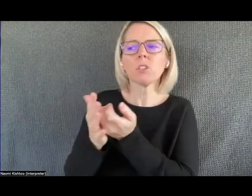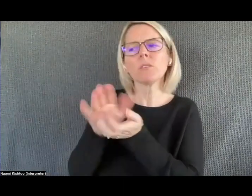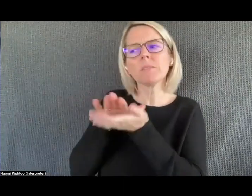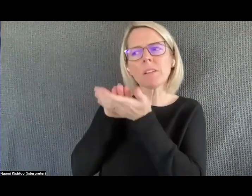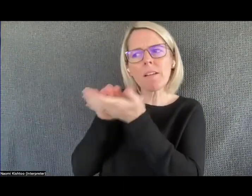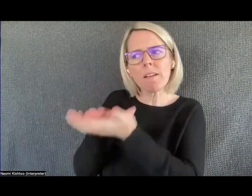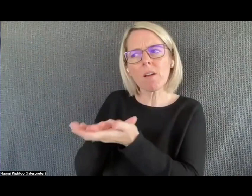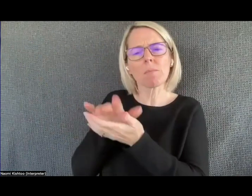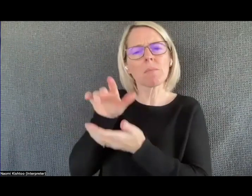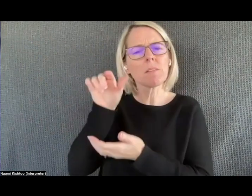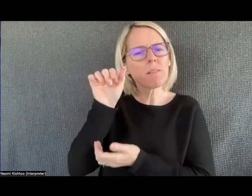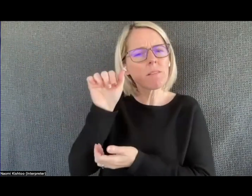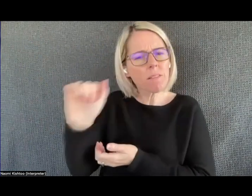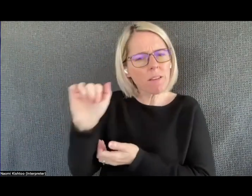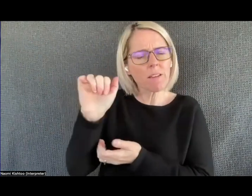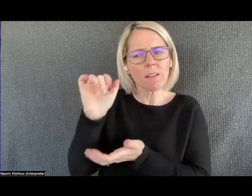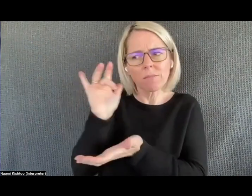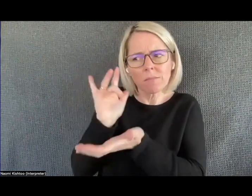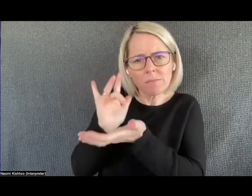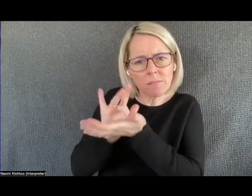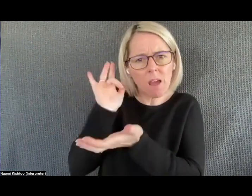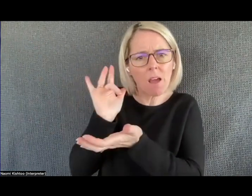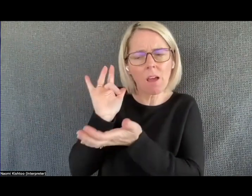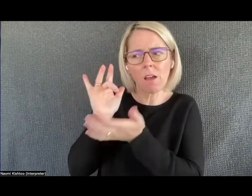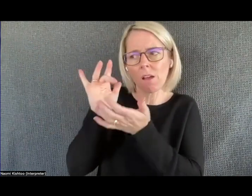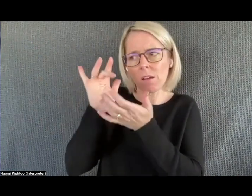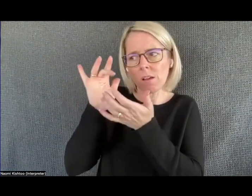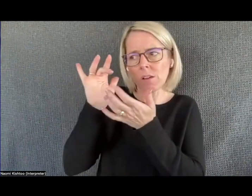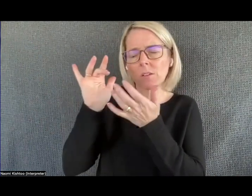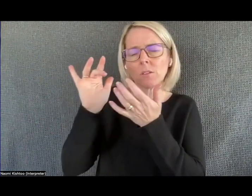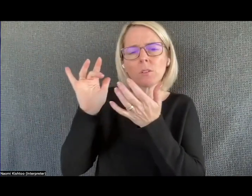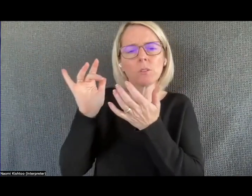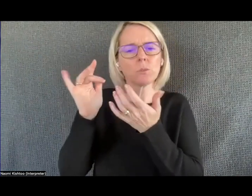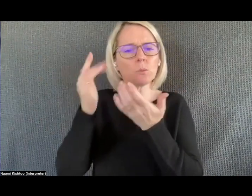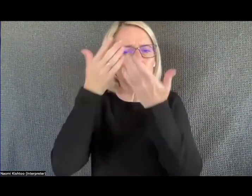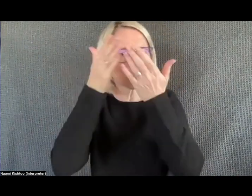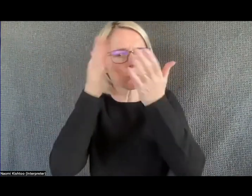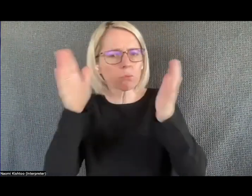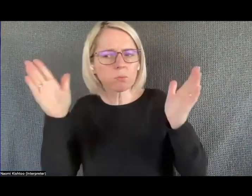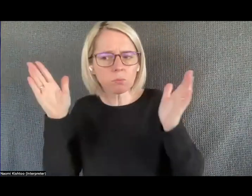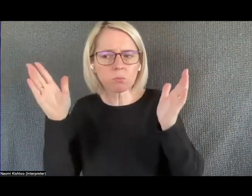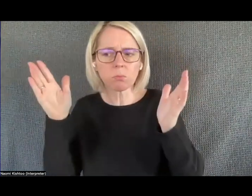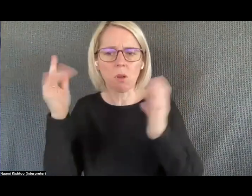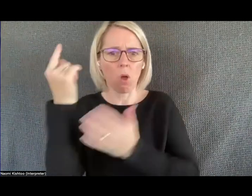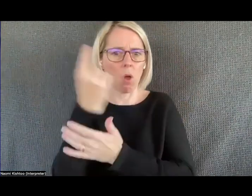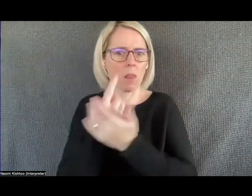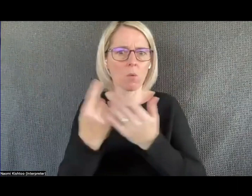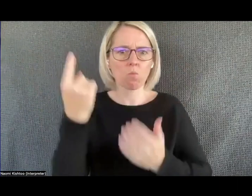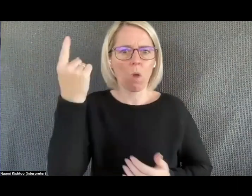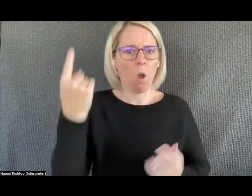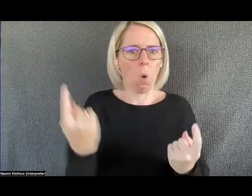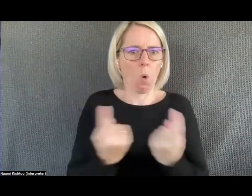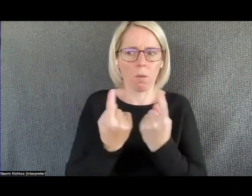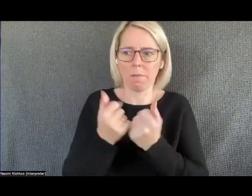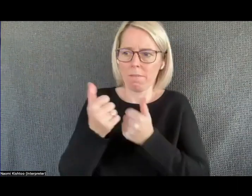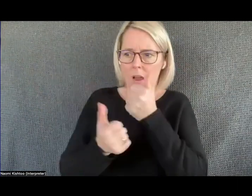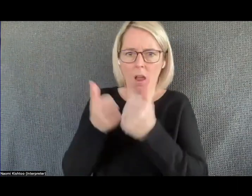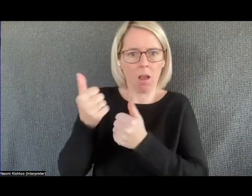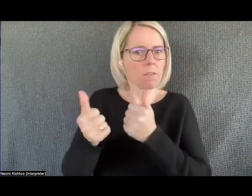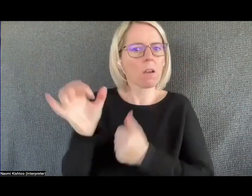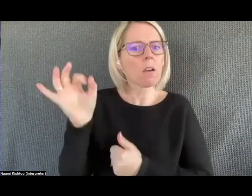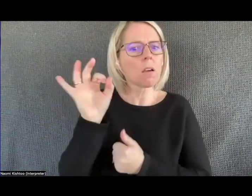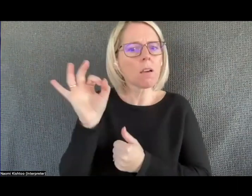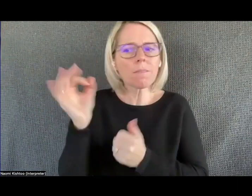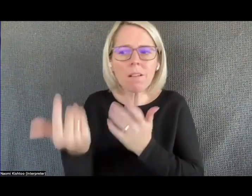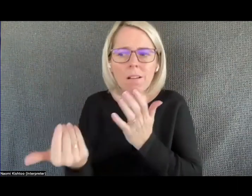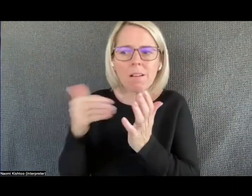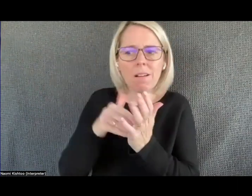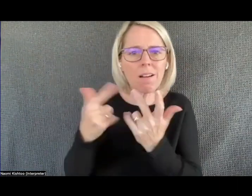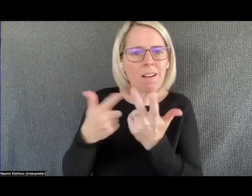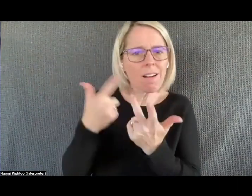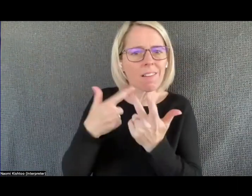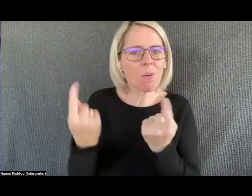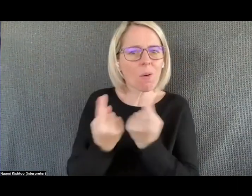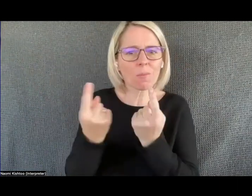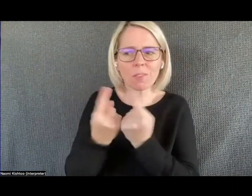of something else in the hand or feeling something else with the hand, together.